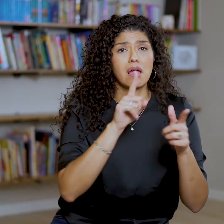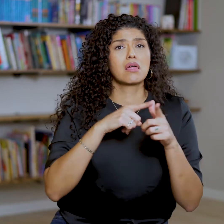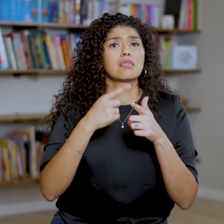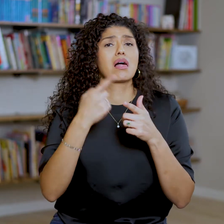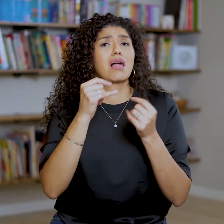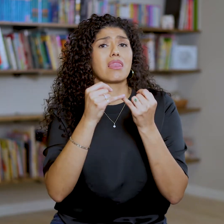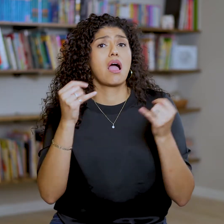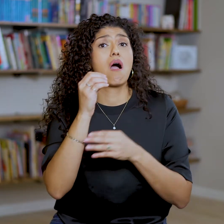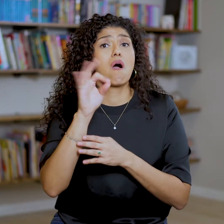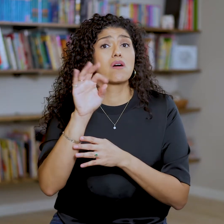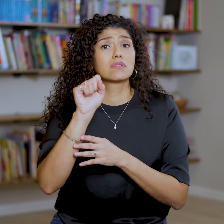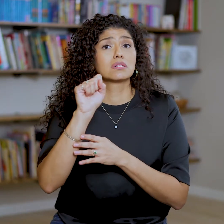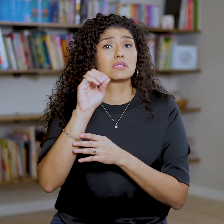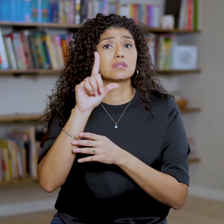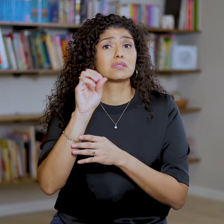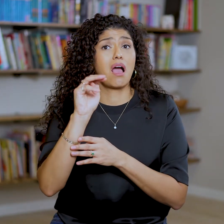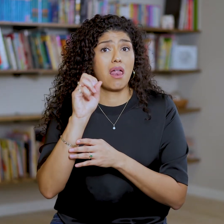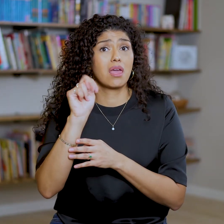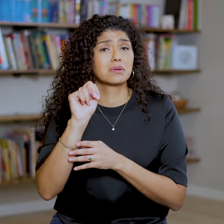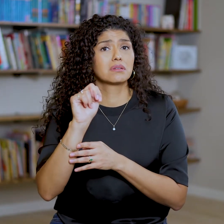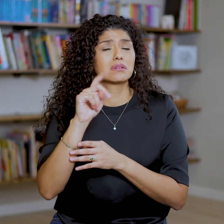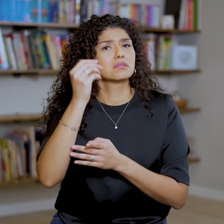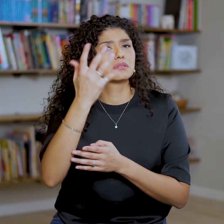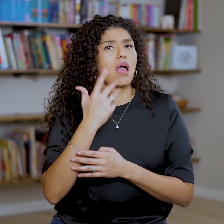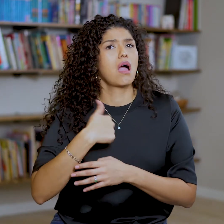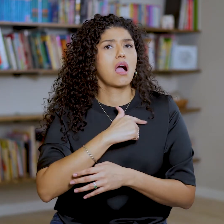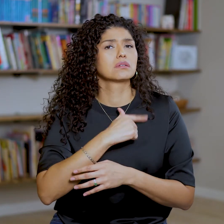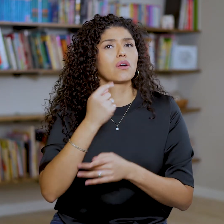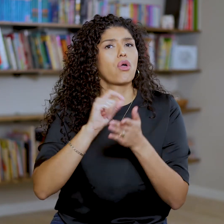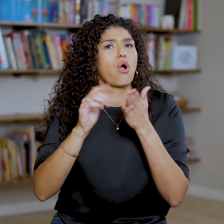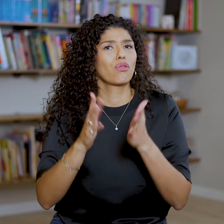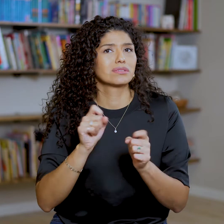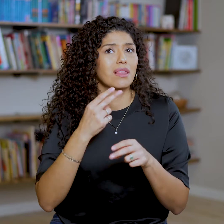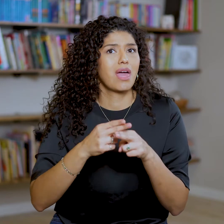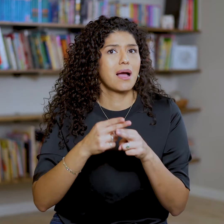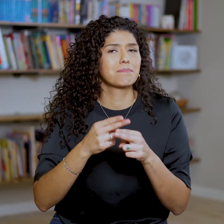then the line, “Of Solomon” is telling us the author’s name,